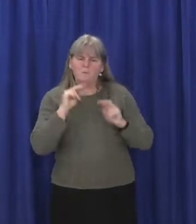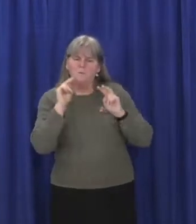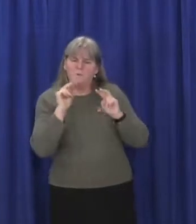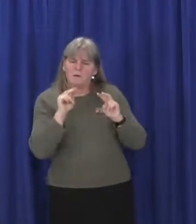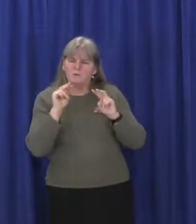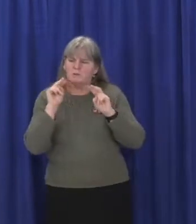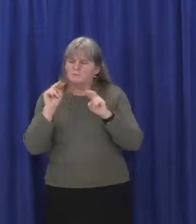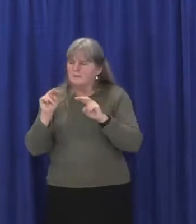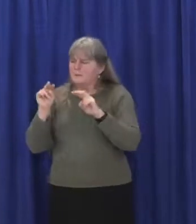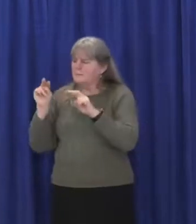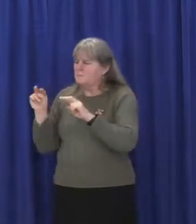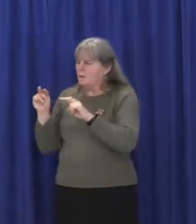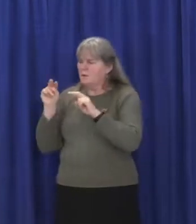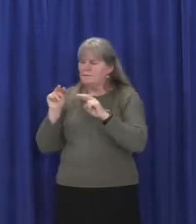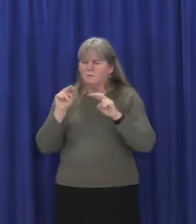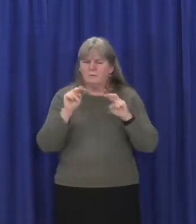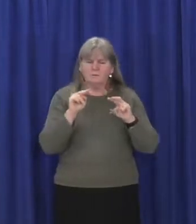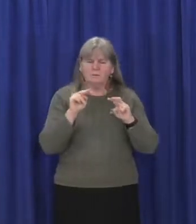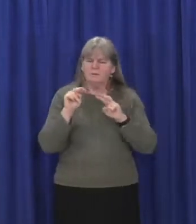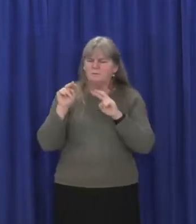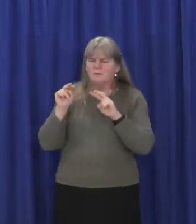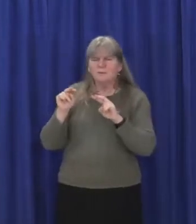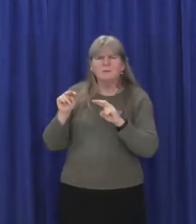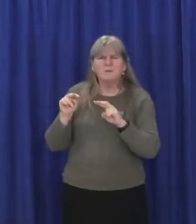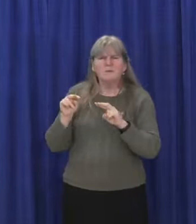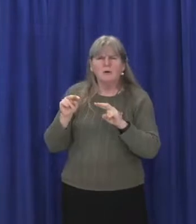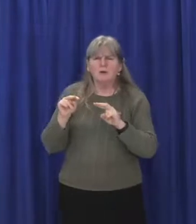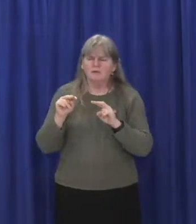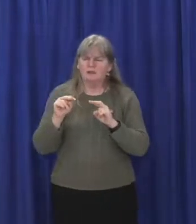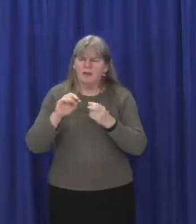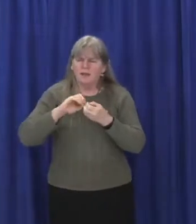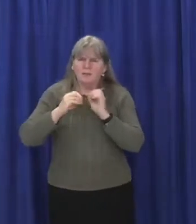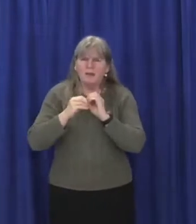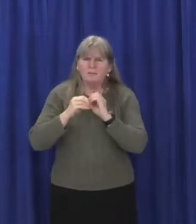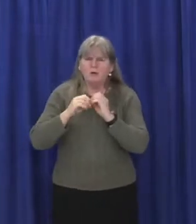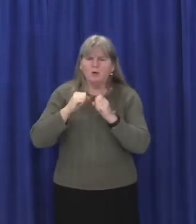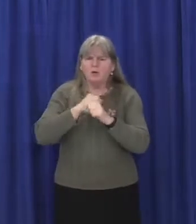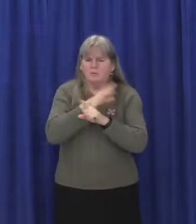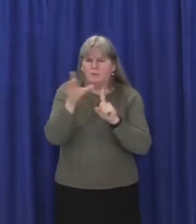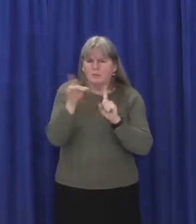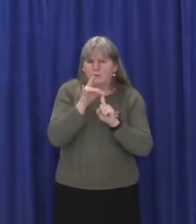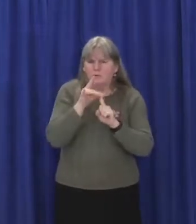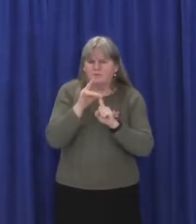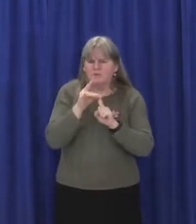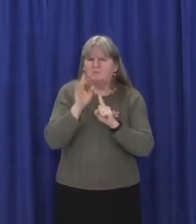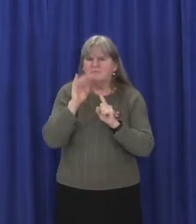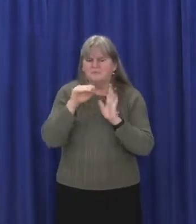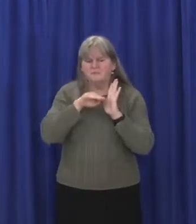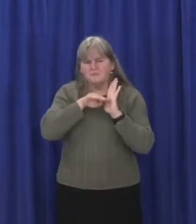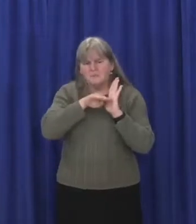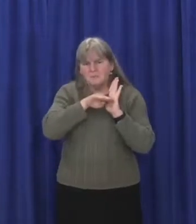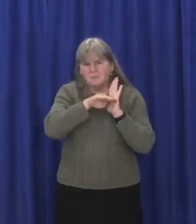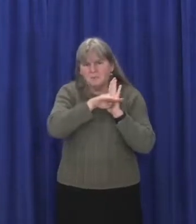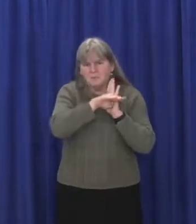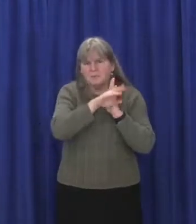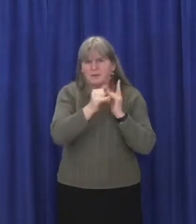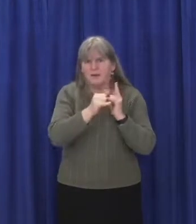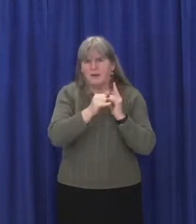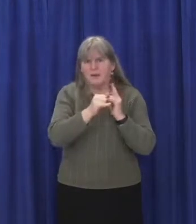The-- I'm watching the percent positivity and the case counts, both of which are steady, right now. I know I'll get asked,